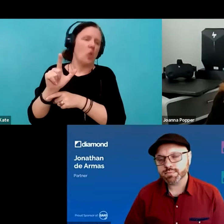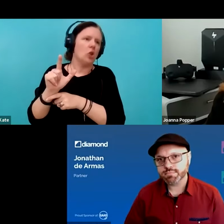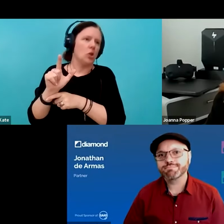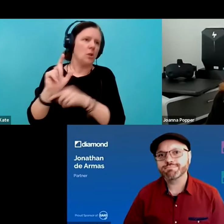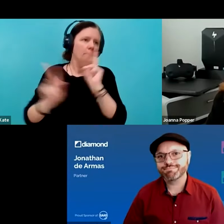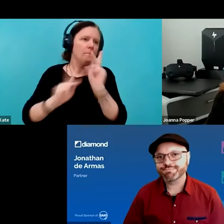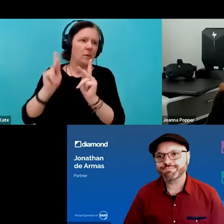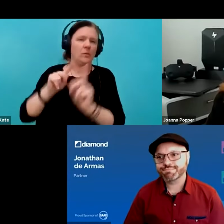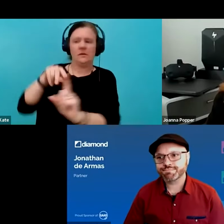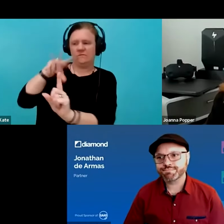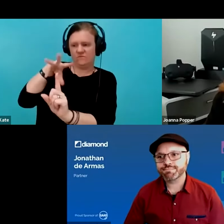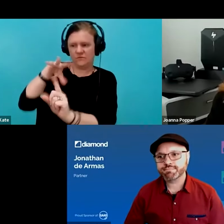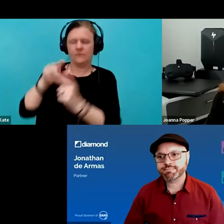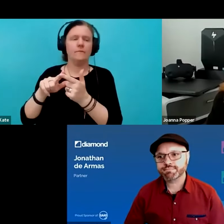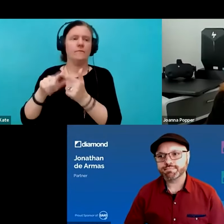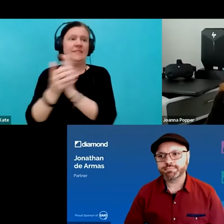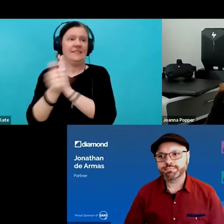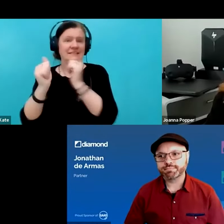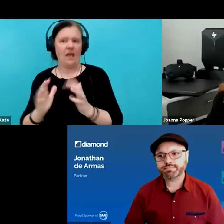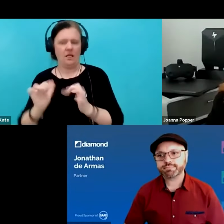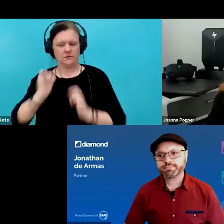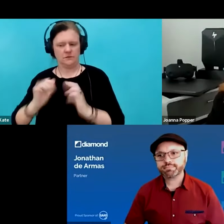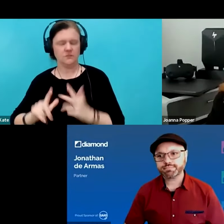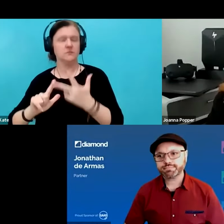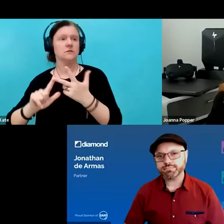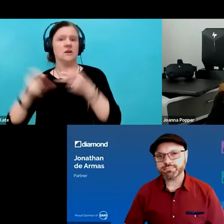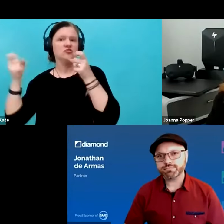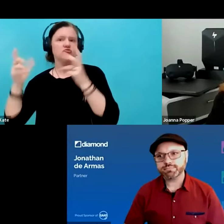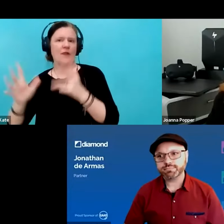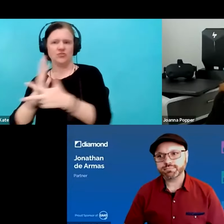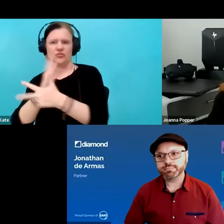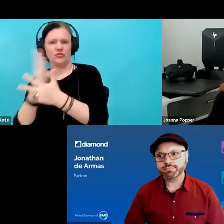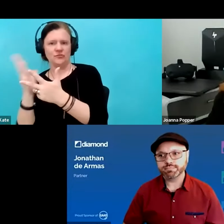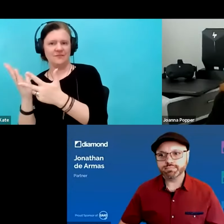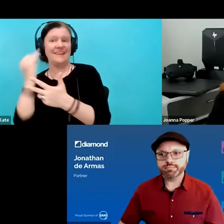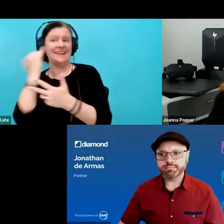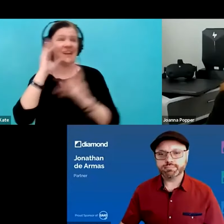Talent director, you know, everybody else. And if you're on the creative side